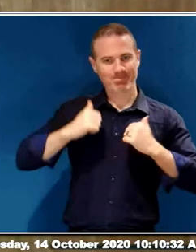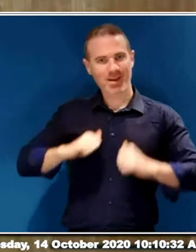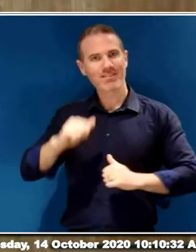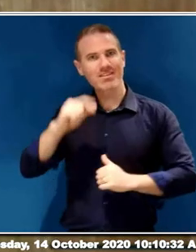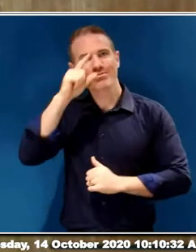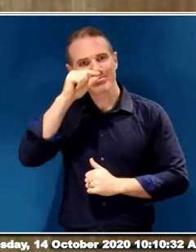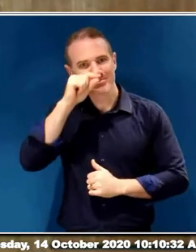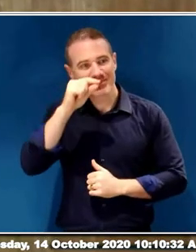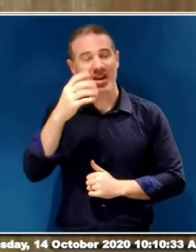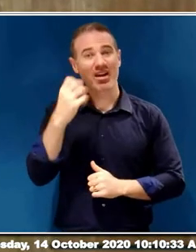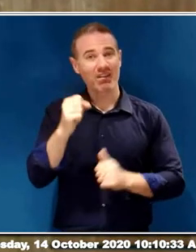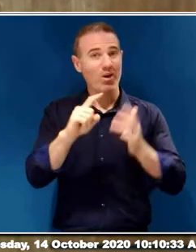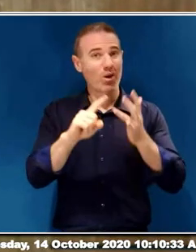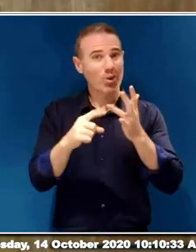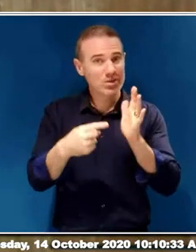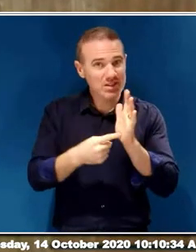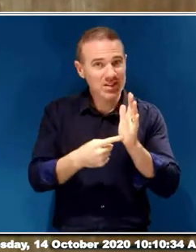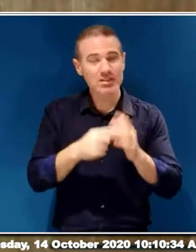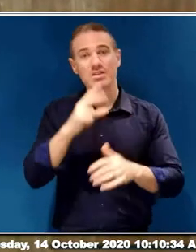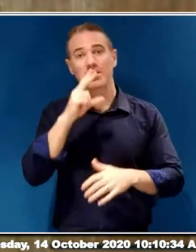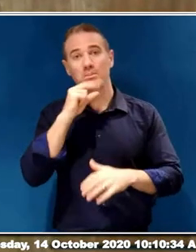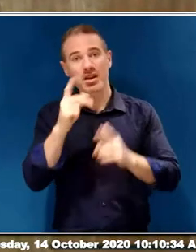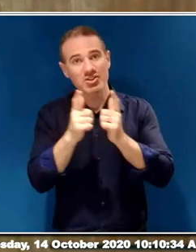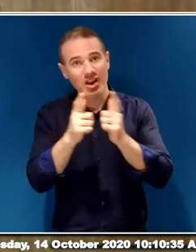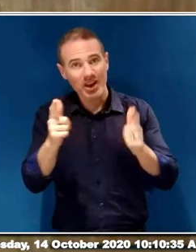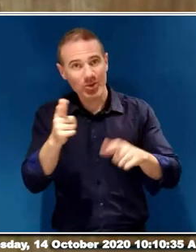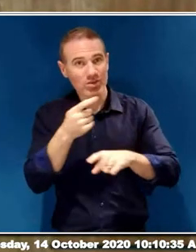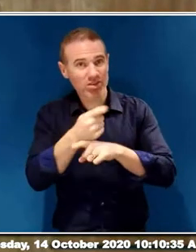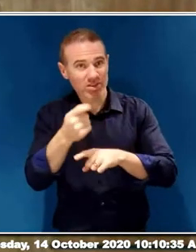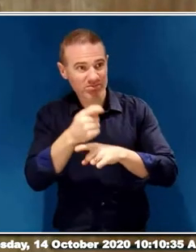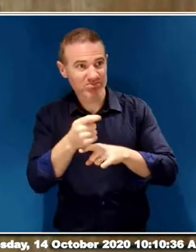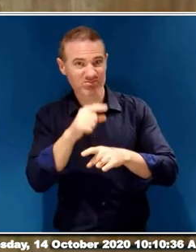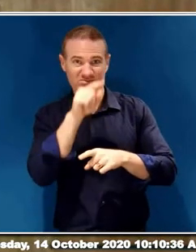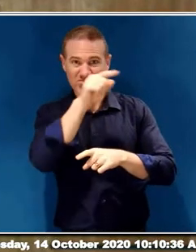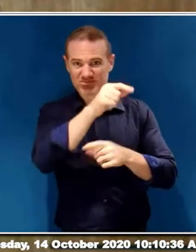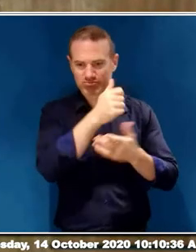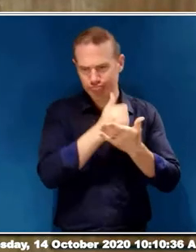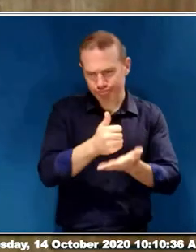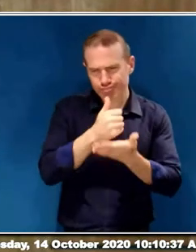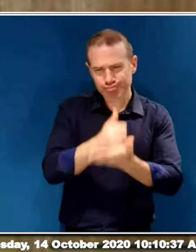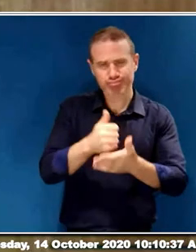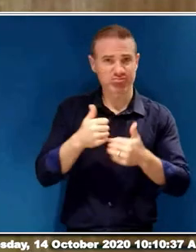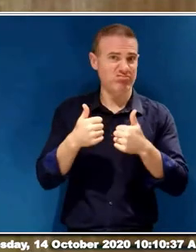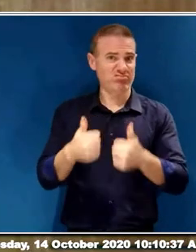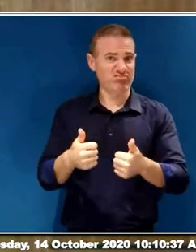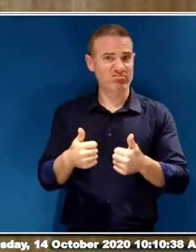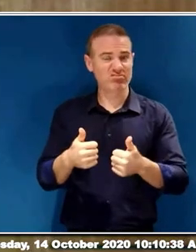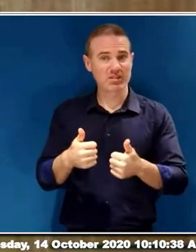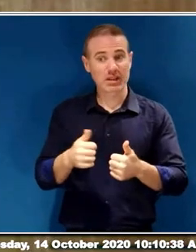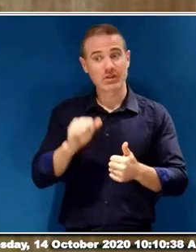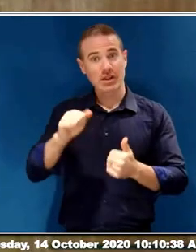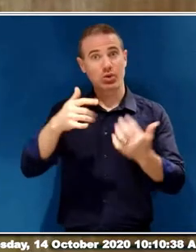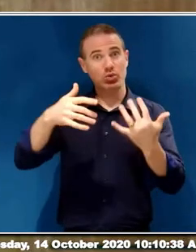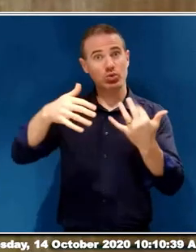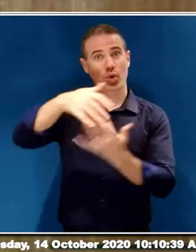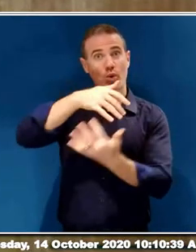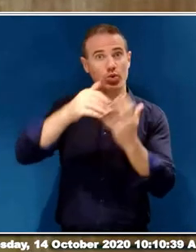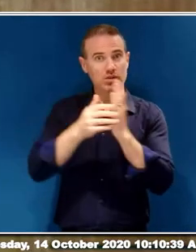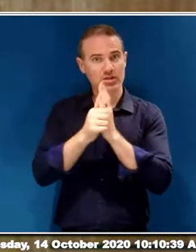language pathologists, and he made really good progress, particularly with his social skills and fine motor skills.